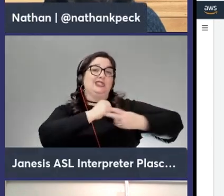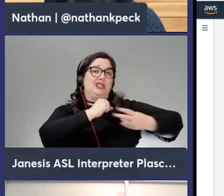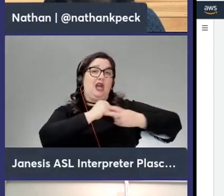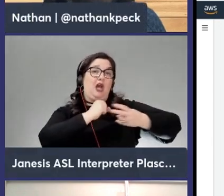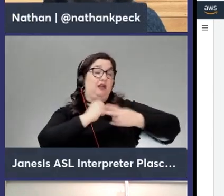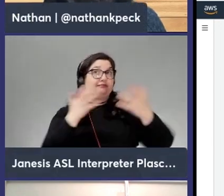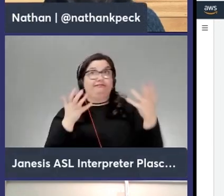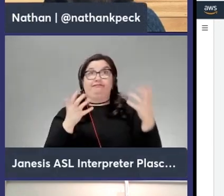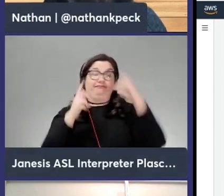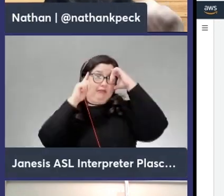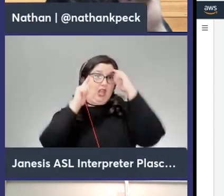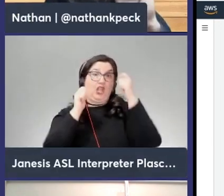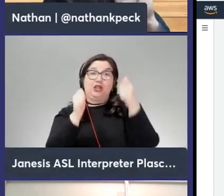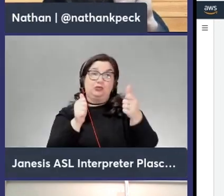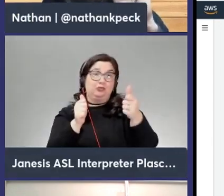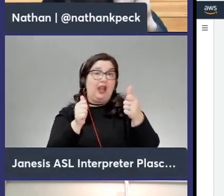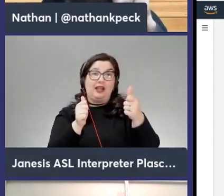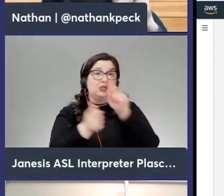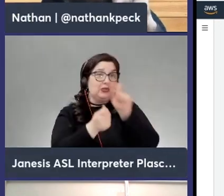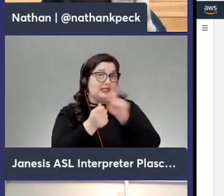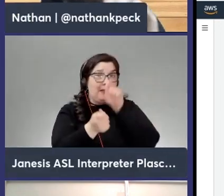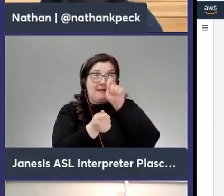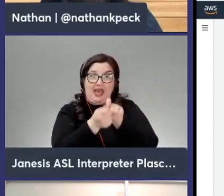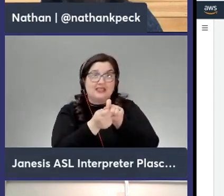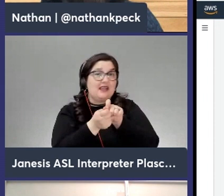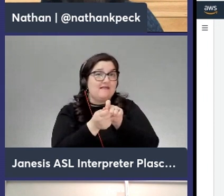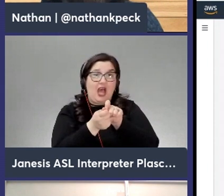In your backup plan, you can specify the backup retention period.